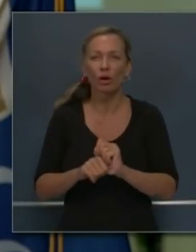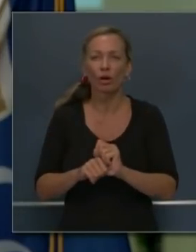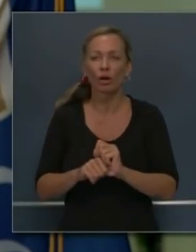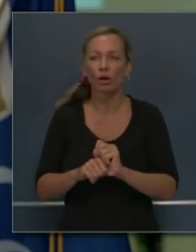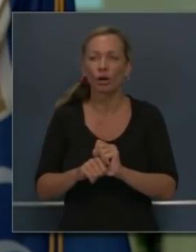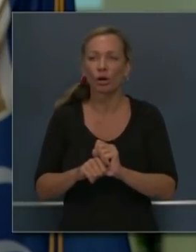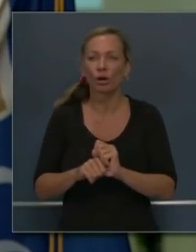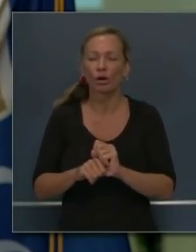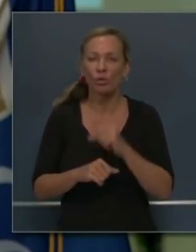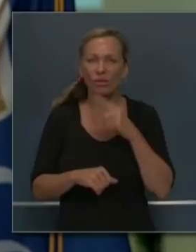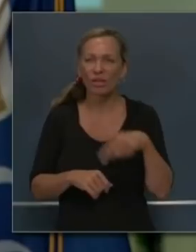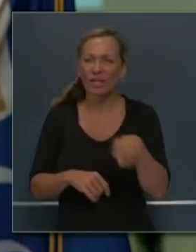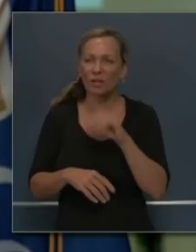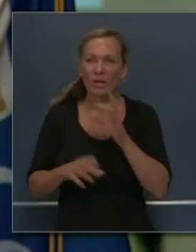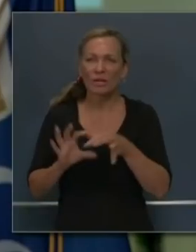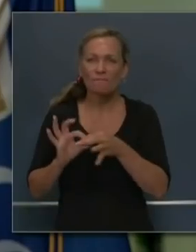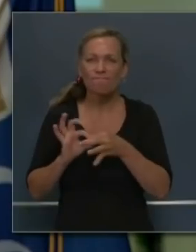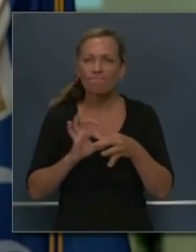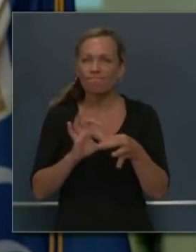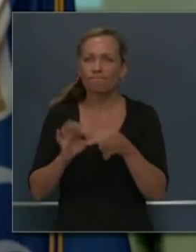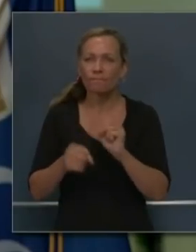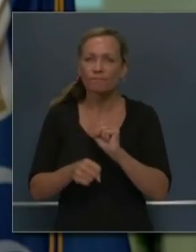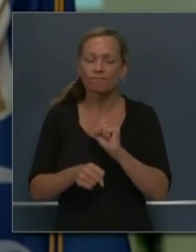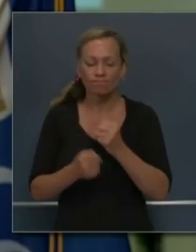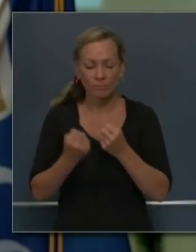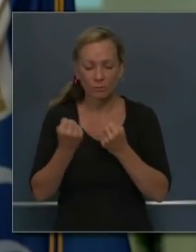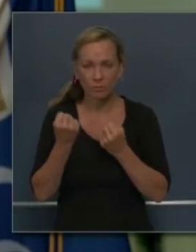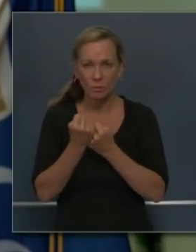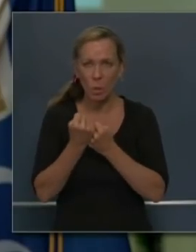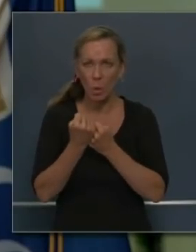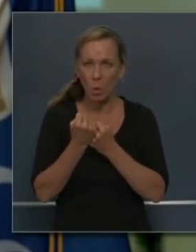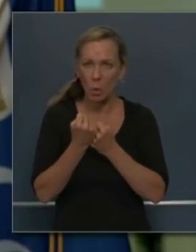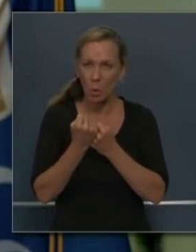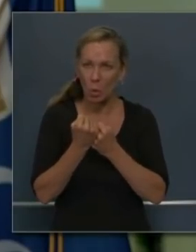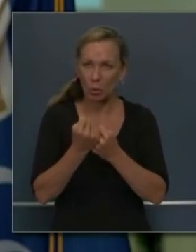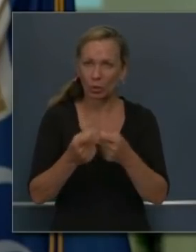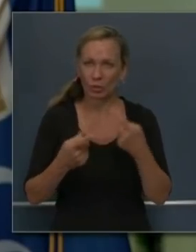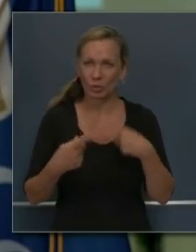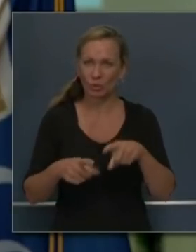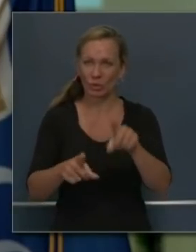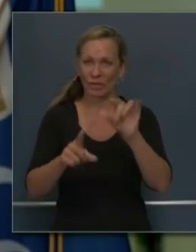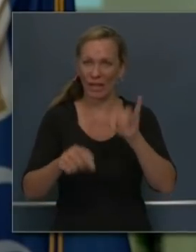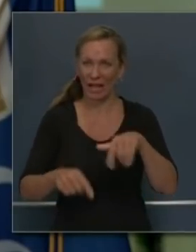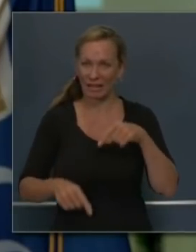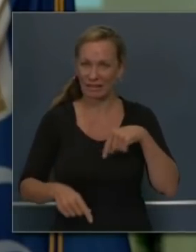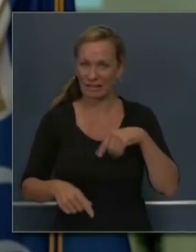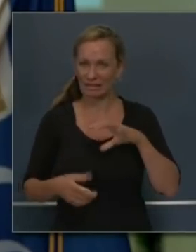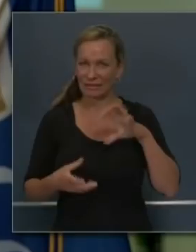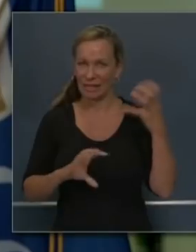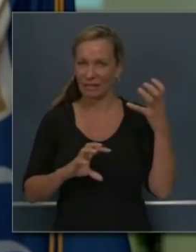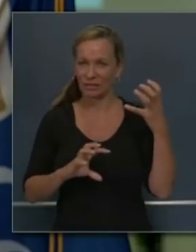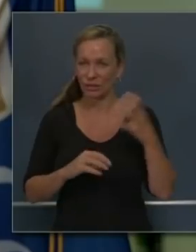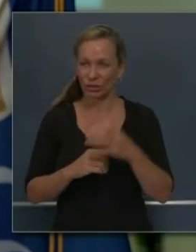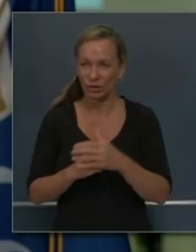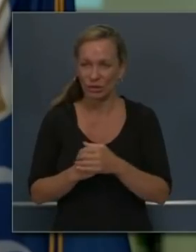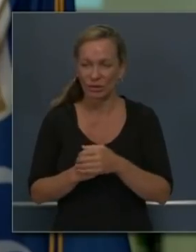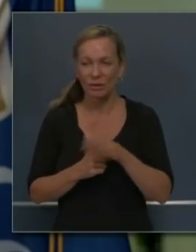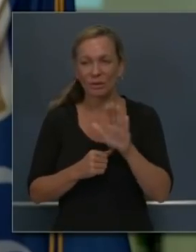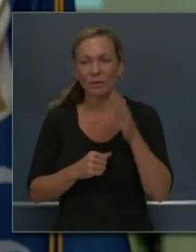COMMUNITY COLLEGES THAT HAVE BEEN MADE AVAILABLE, THE DORMITORIES THAT ARE BEING MADE AVAILABLE THROUGHOUT THE STATE, THE CSU SYSTEM AND THE UC SYSTEM. JUST THE HEROIC EFFORT ACROSS THE SPECTRUM OF PEOPLE REALLY DOING INCREDIBLE WORK AT THIS